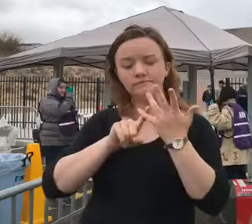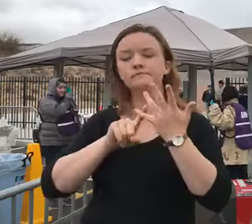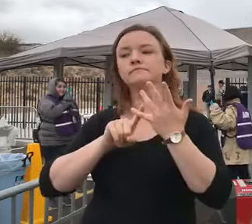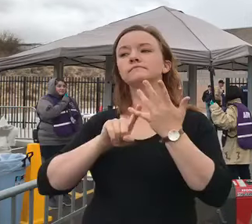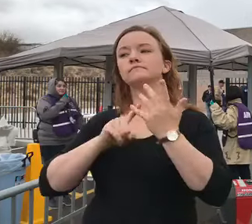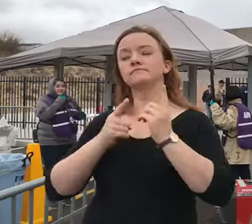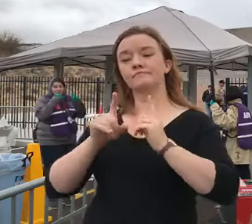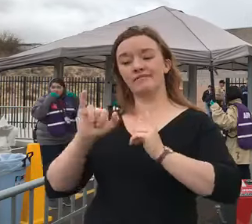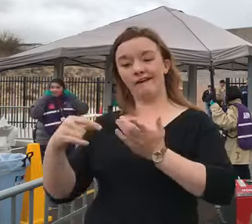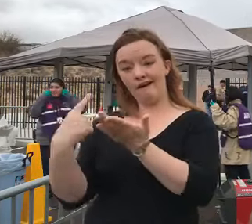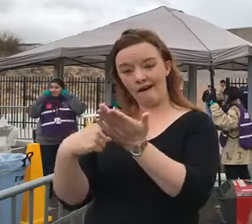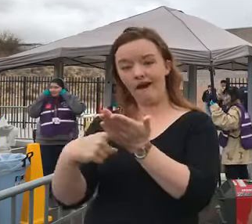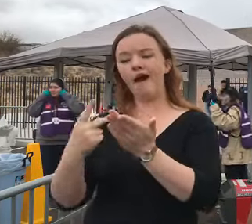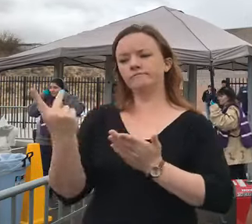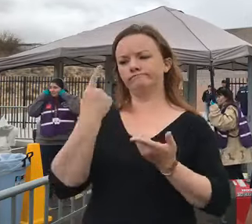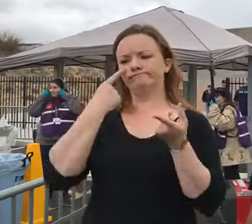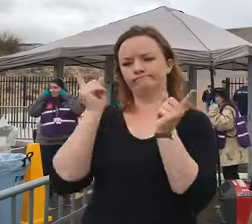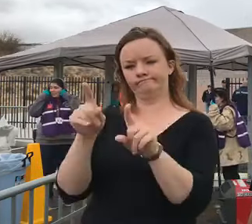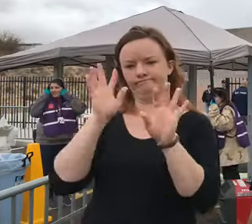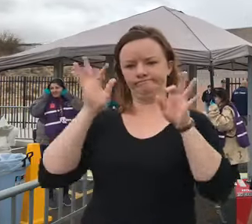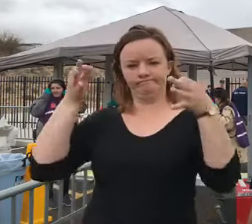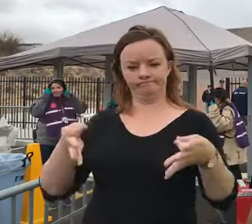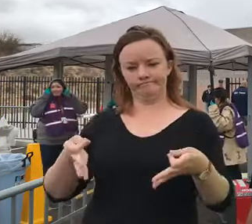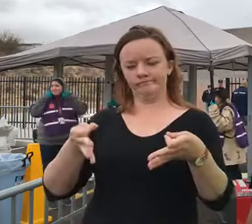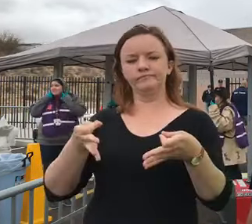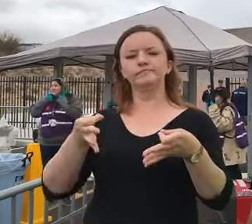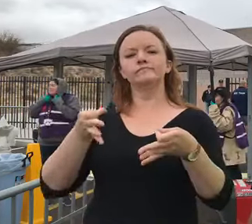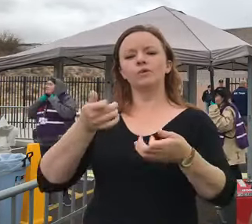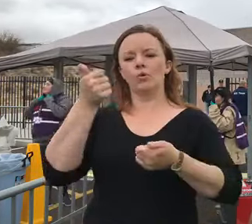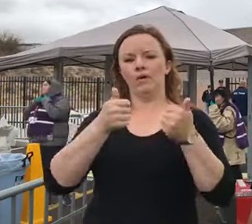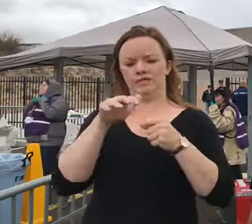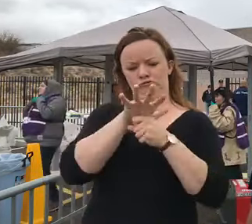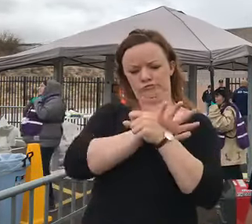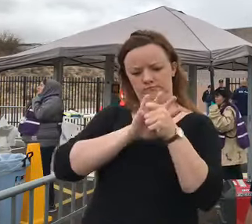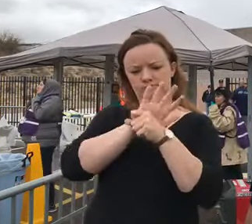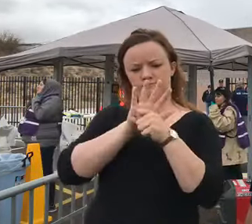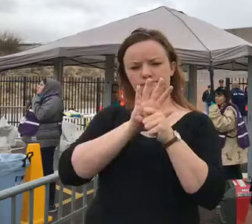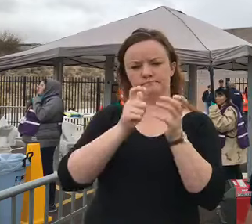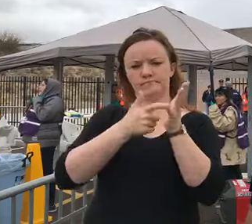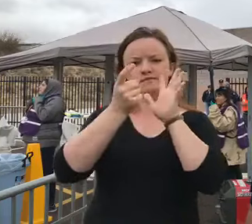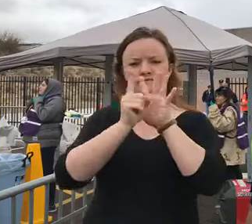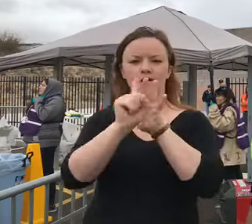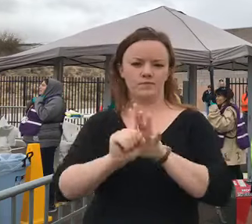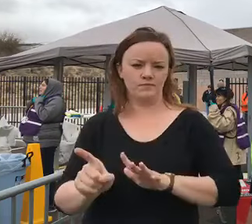we come up with a decision and determine what areas within the emergency planning zone need to be evacuated.